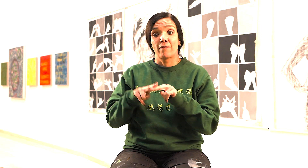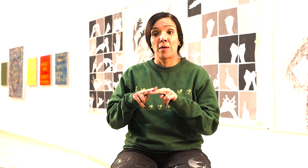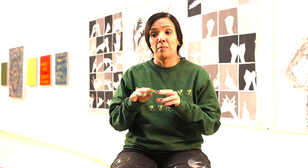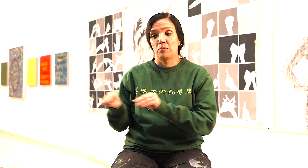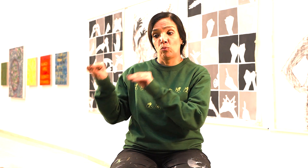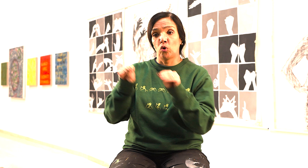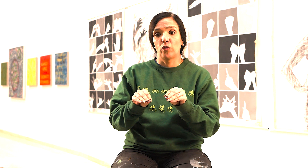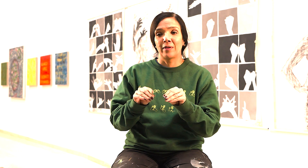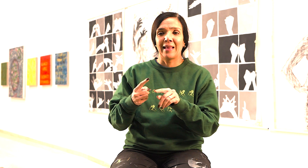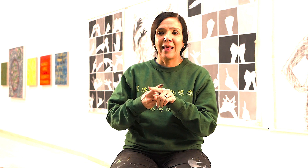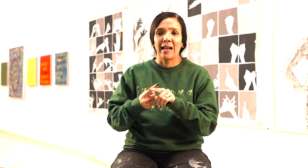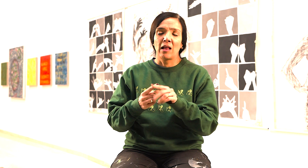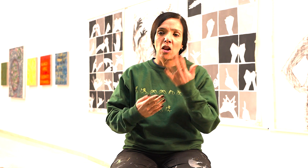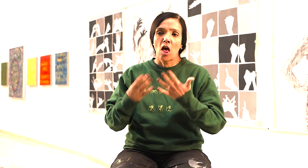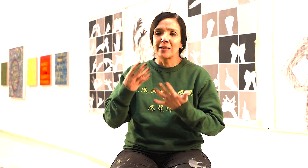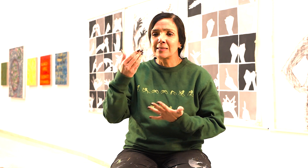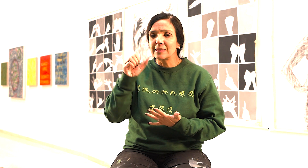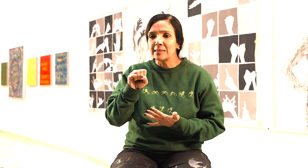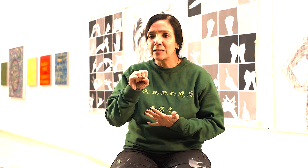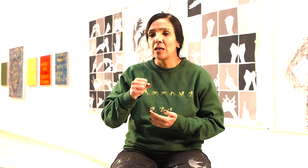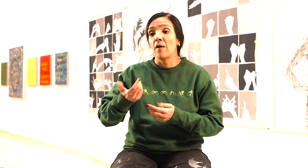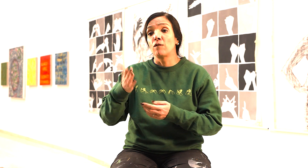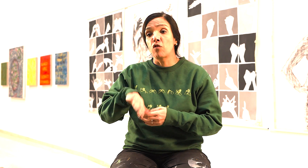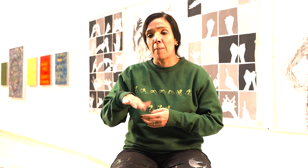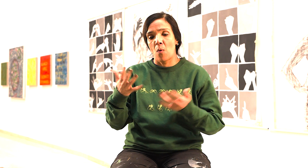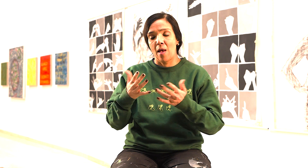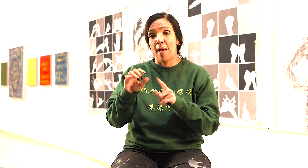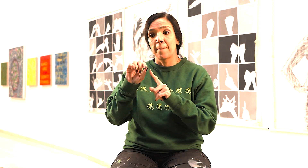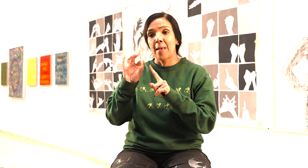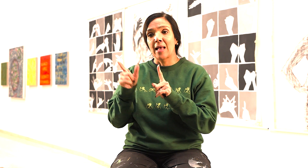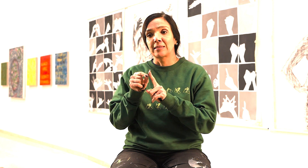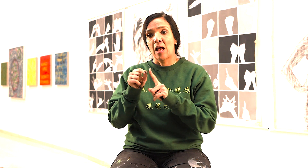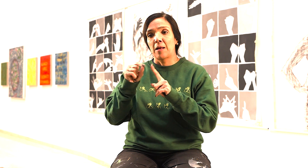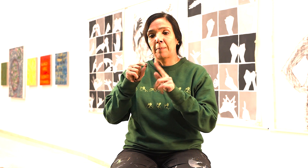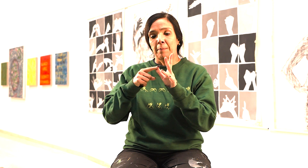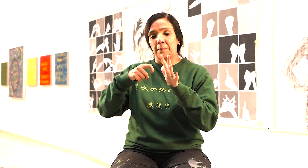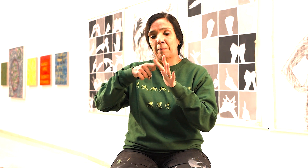My parents moved to England in 1960s from Pakistan...